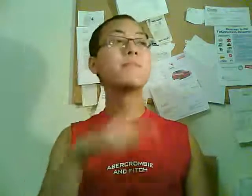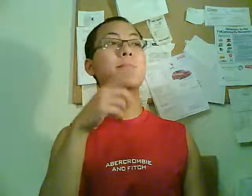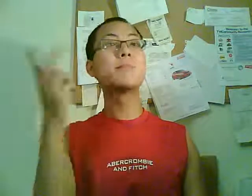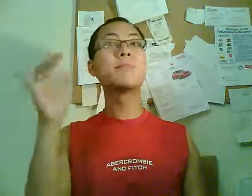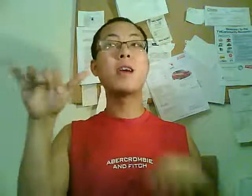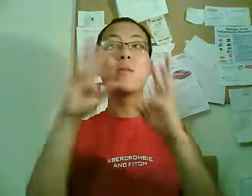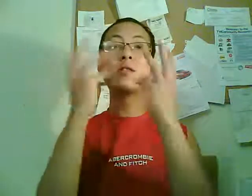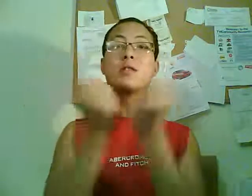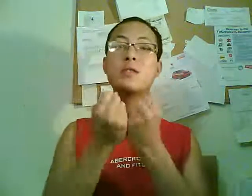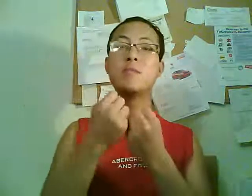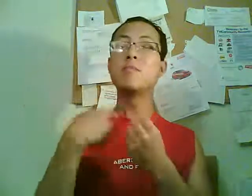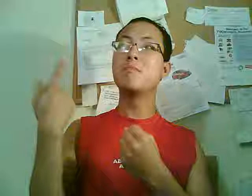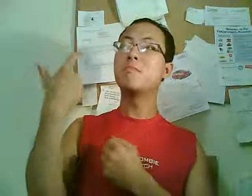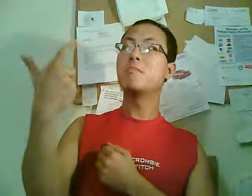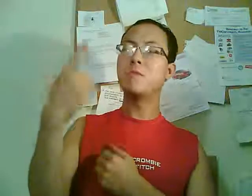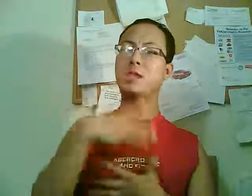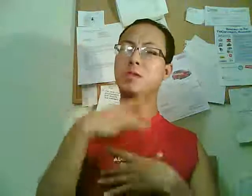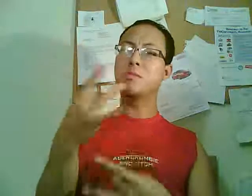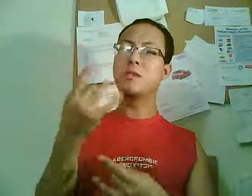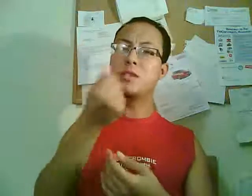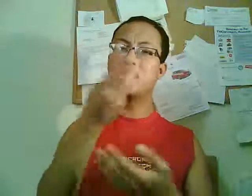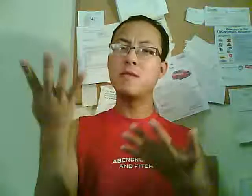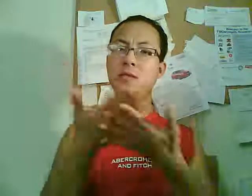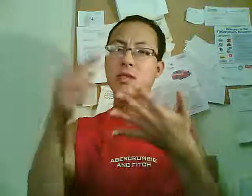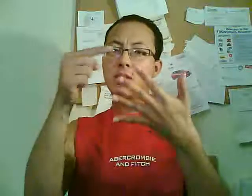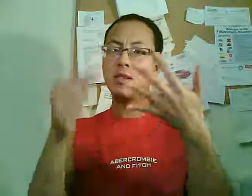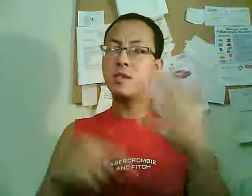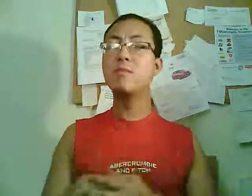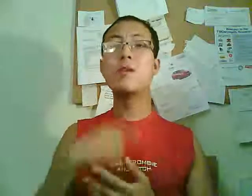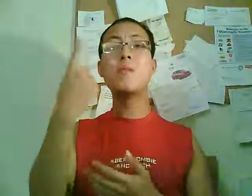We listened during the workshop and learned several few interesting things.